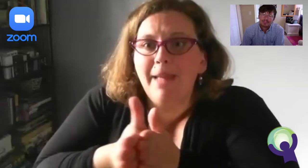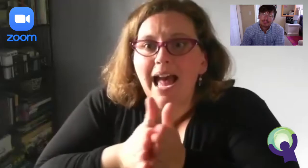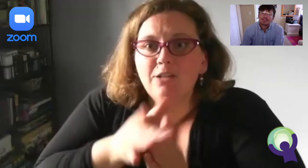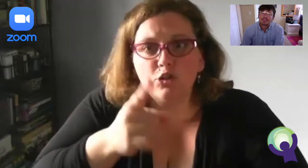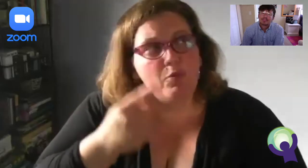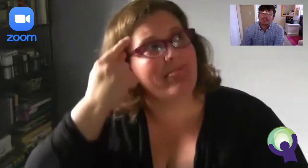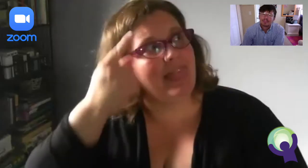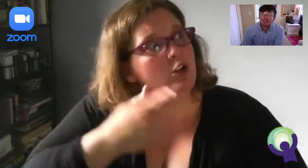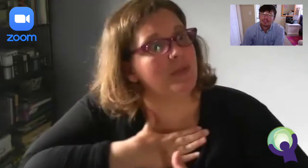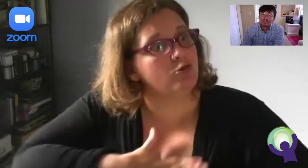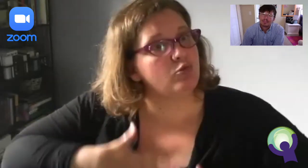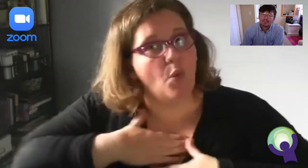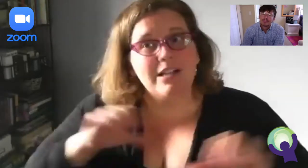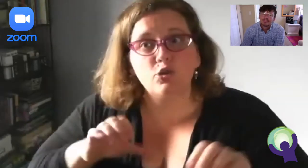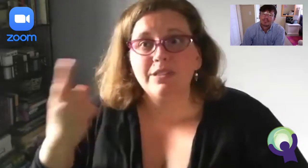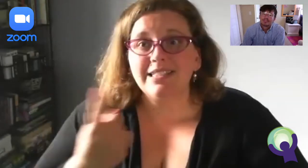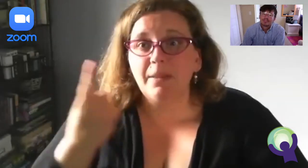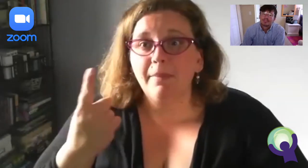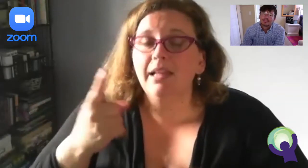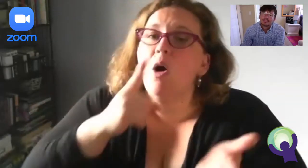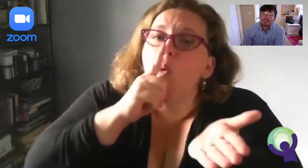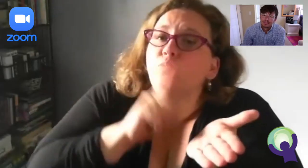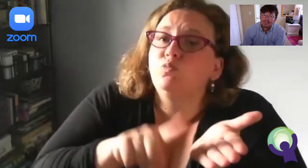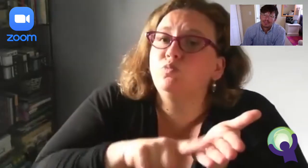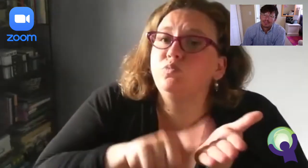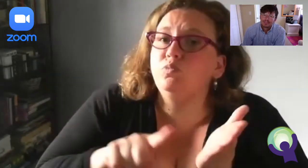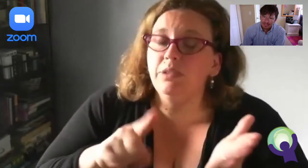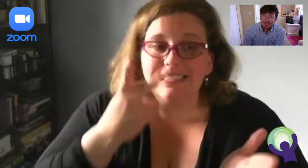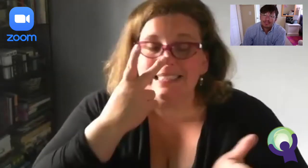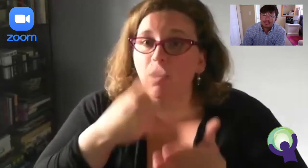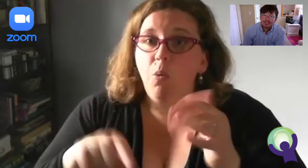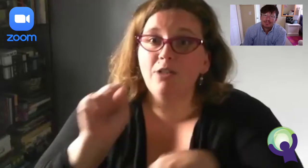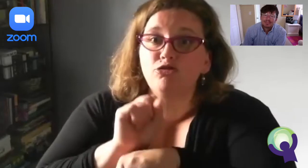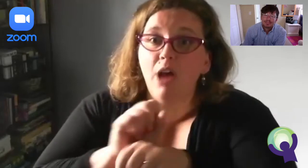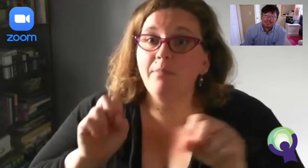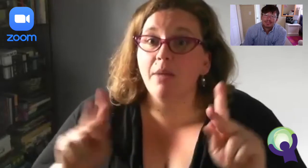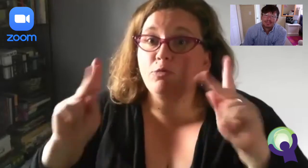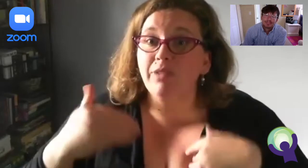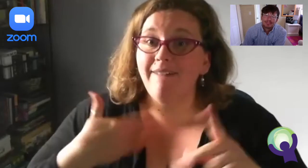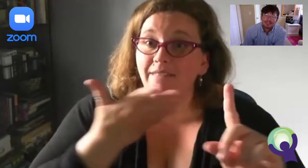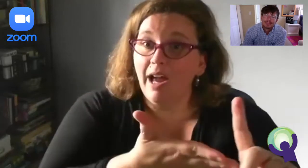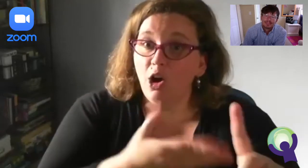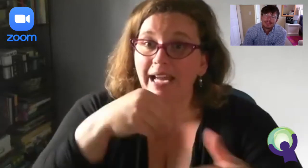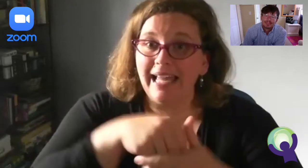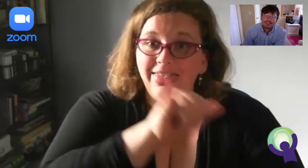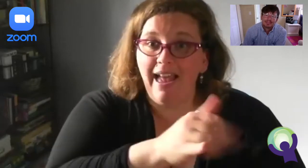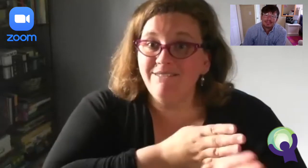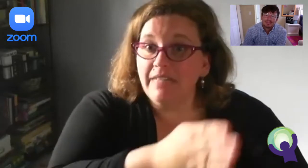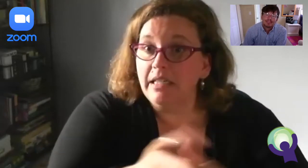If you have a motivation or you really enjoy doing something, research that and see if you can make a job opportunity